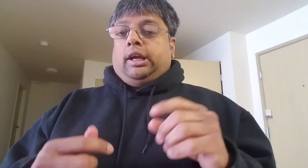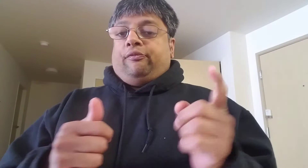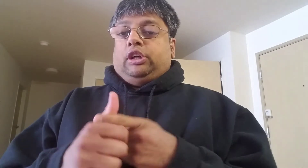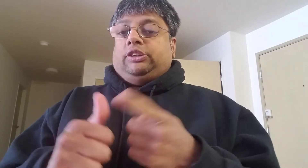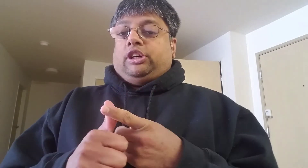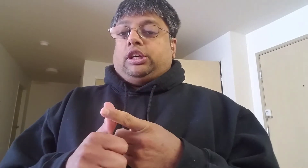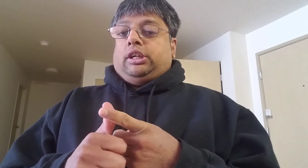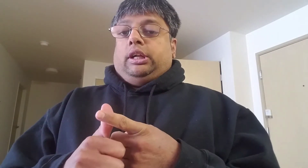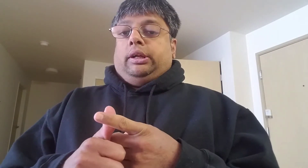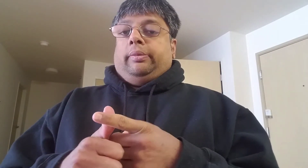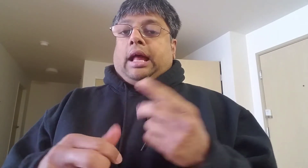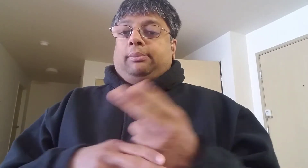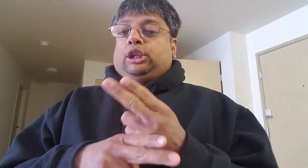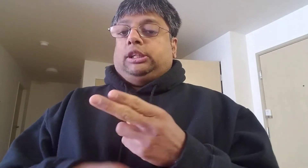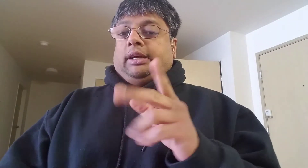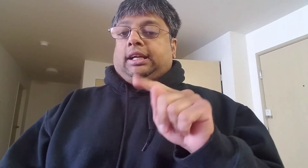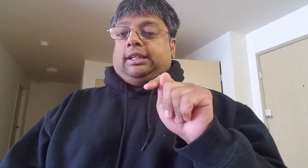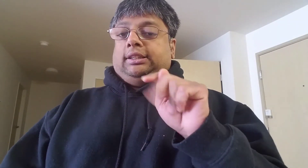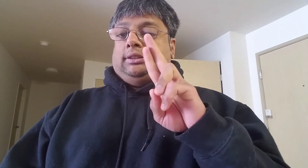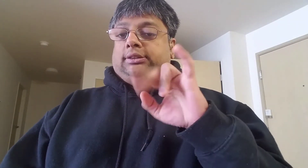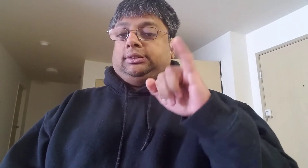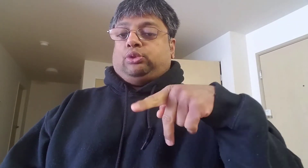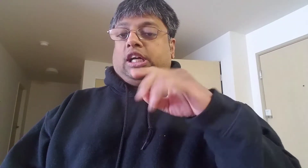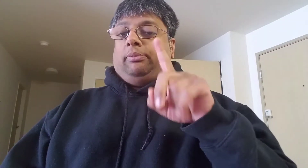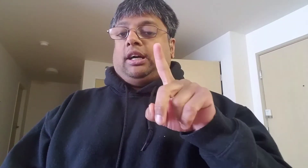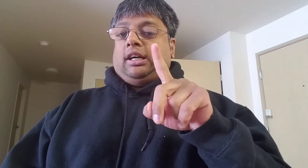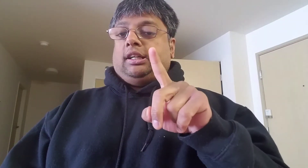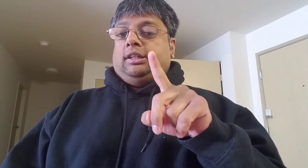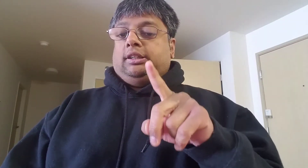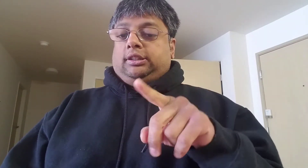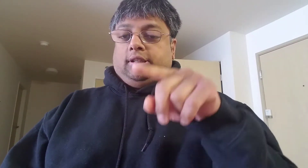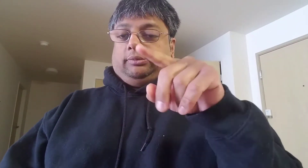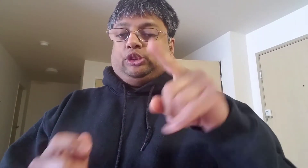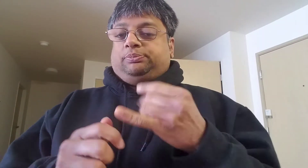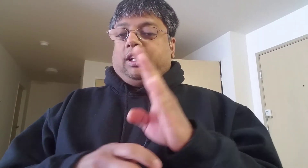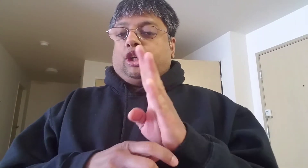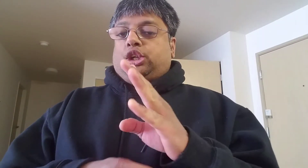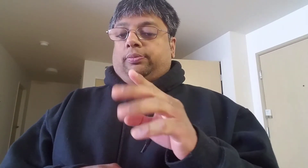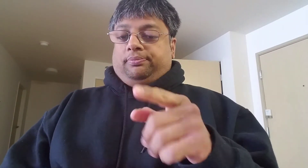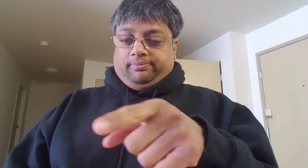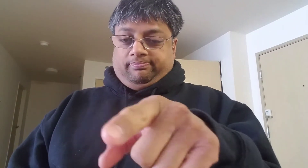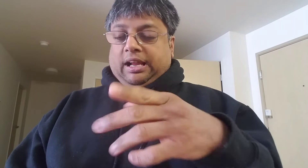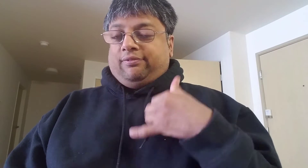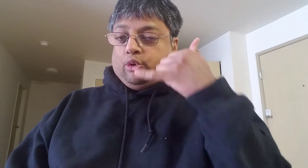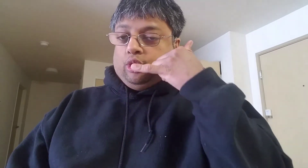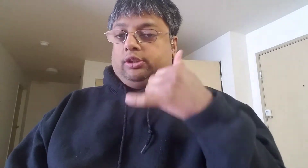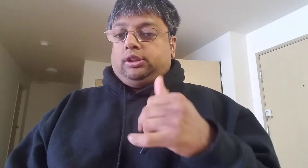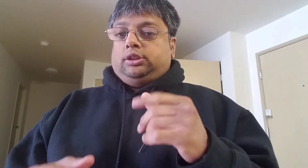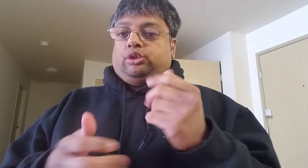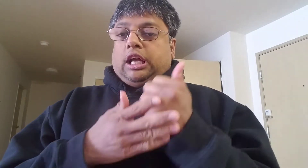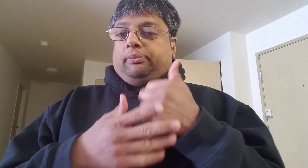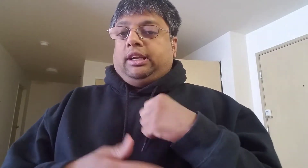First of all, I'm using my tripod just below my phone to help me